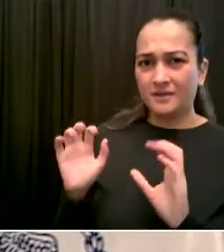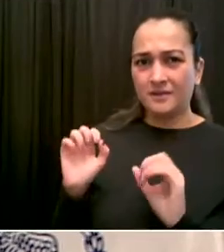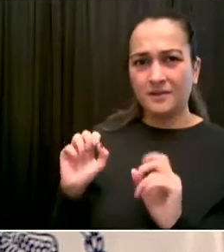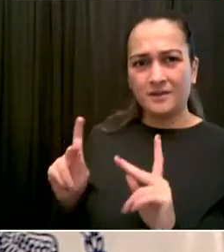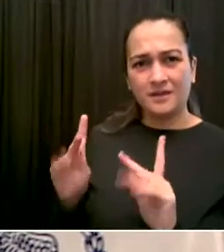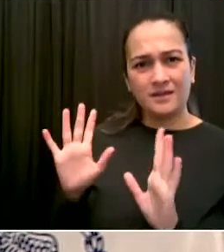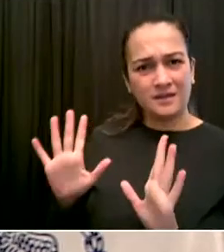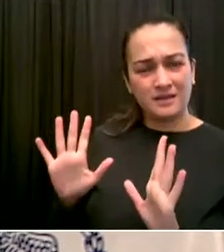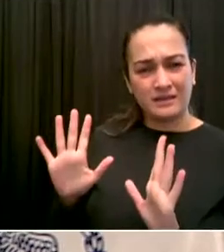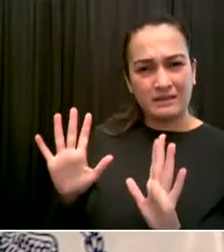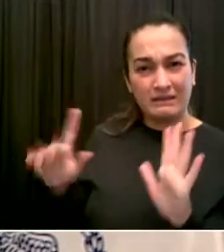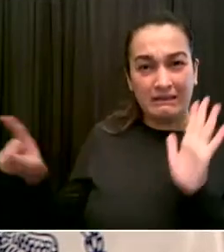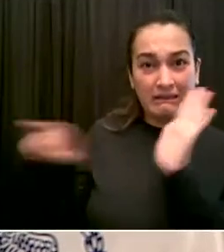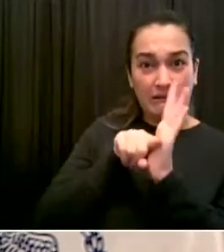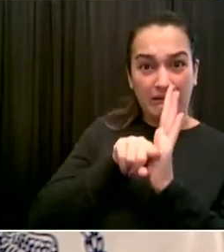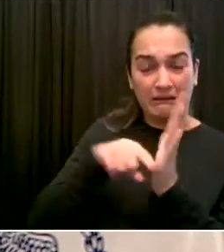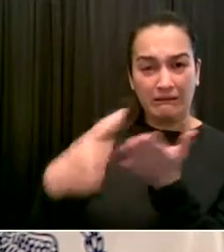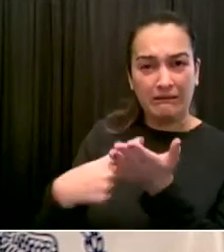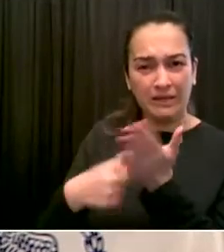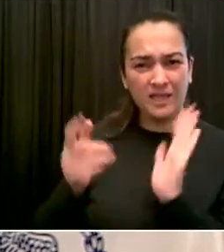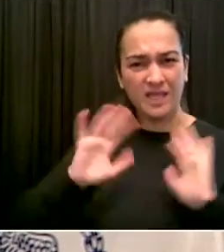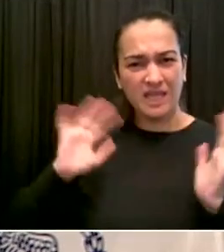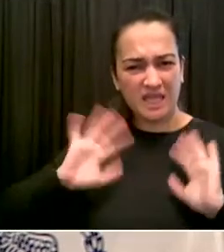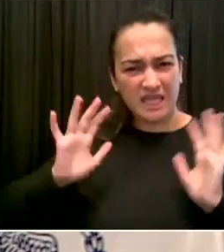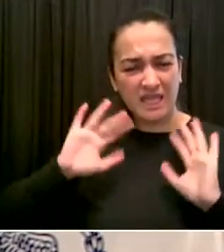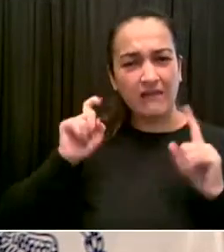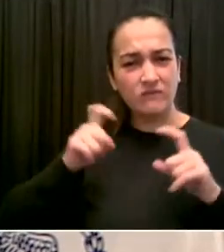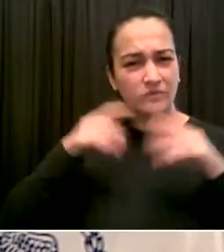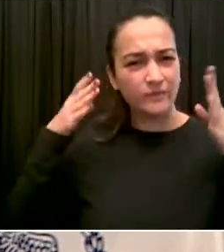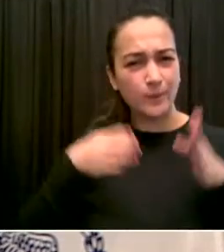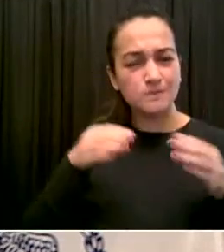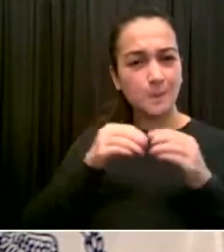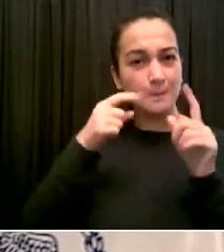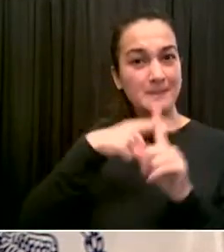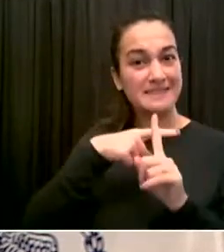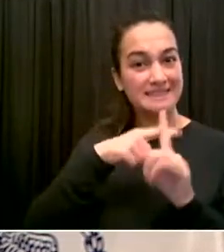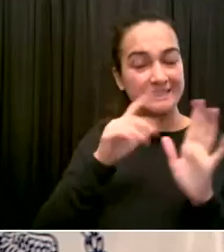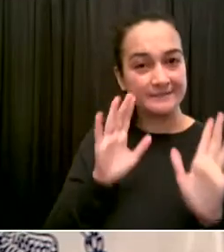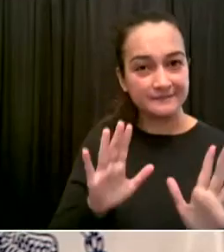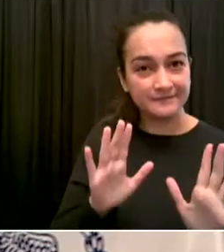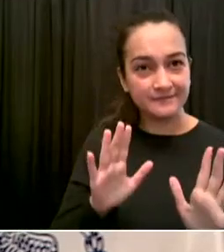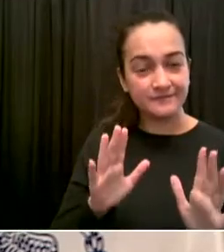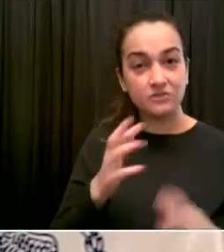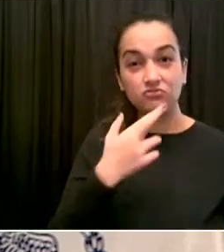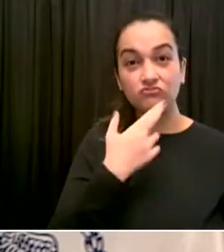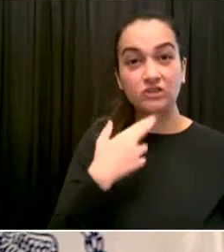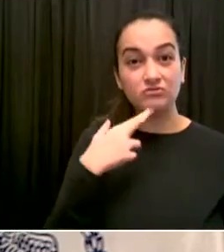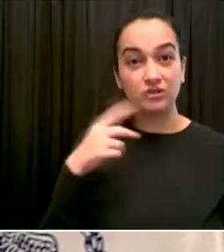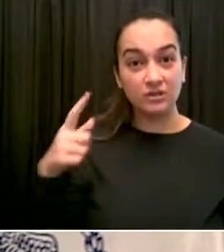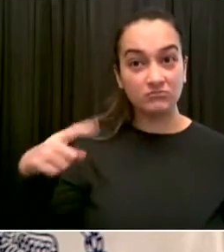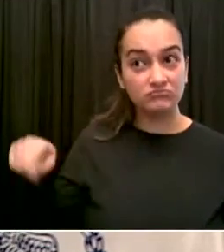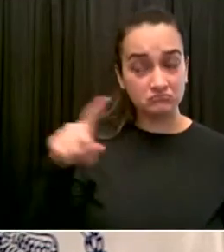AM GETTING, A LOT OF COMPLIANCE.